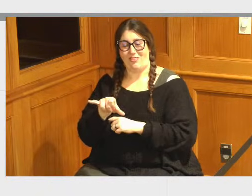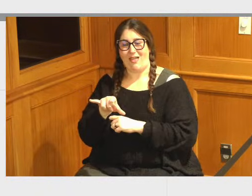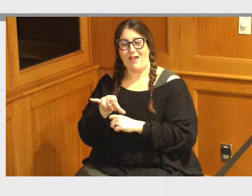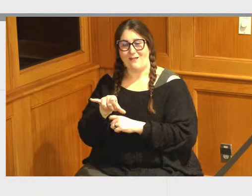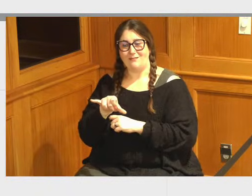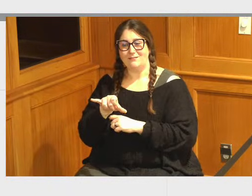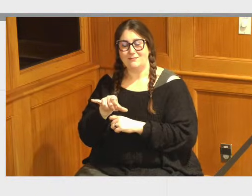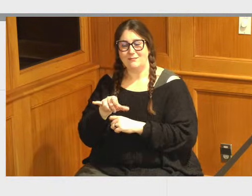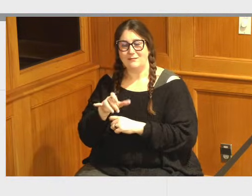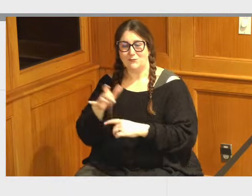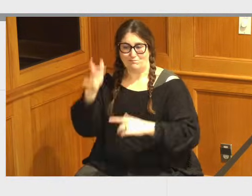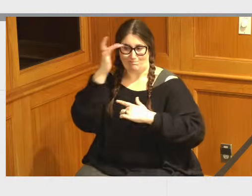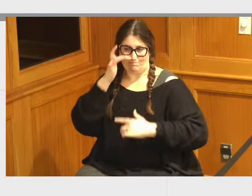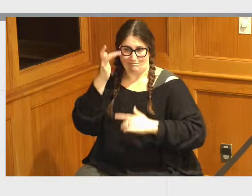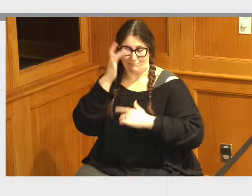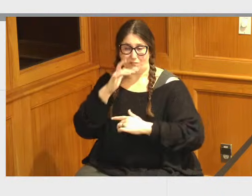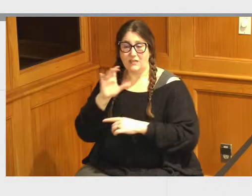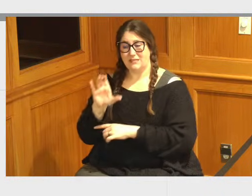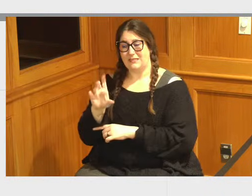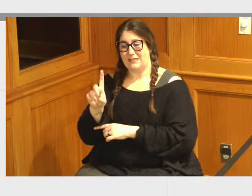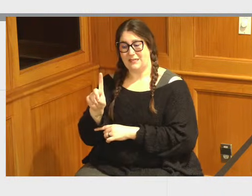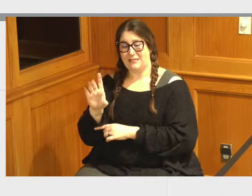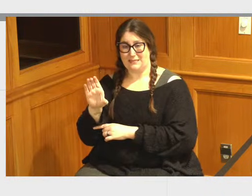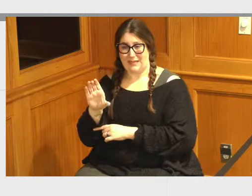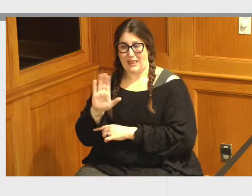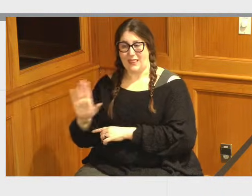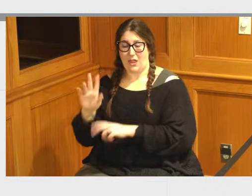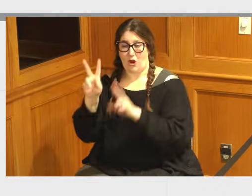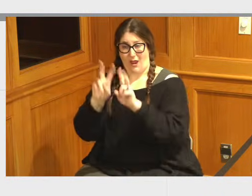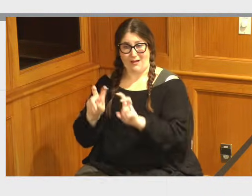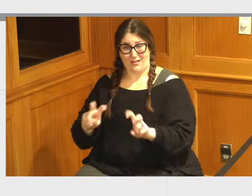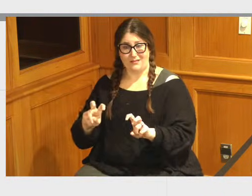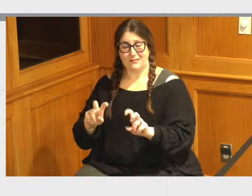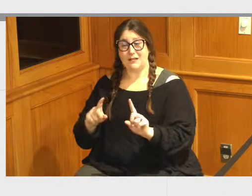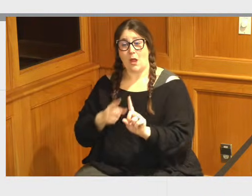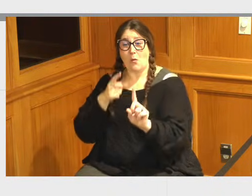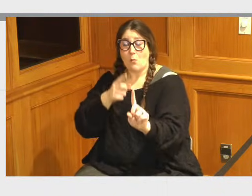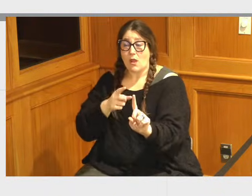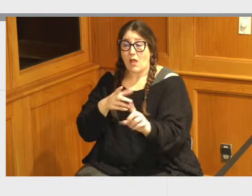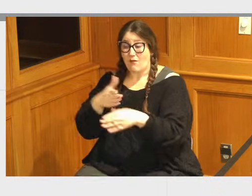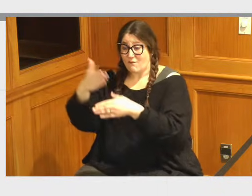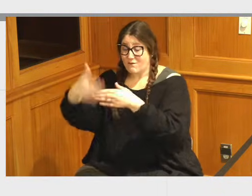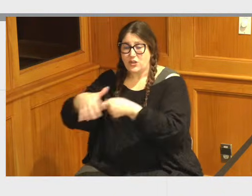Ohio using CDC's analysis. And I'll point out that they're not done on the local level. Very